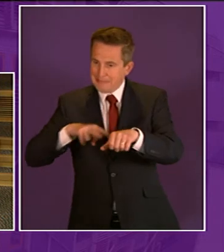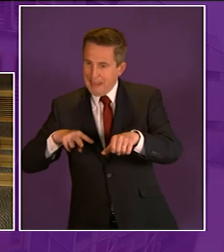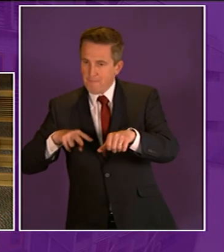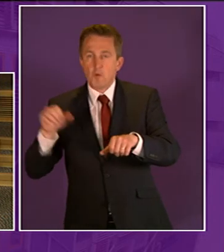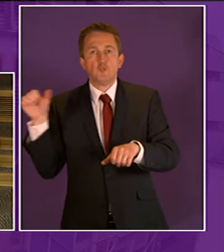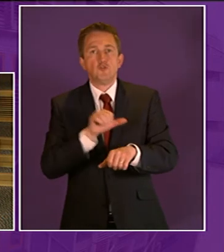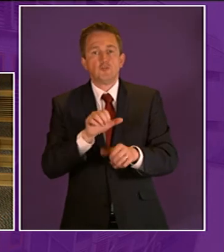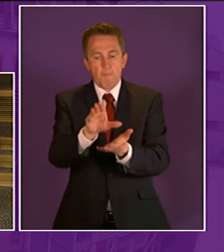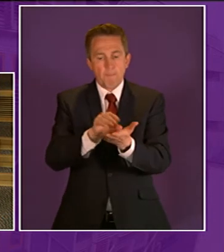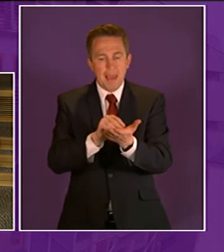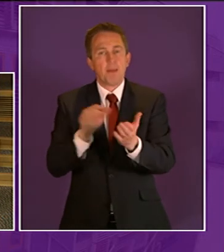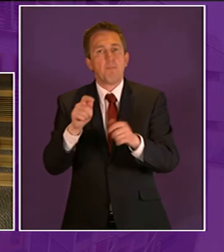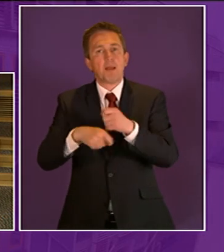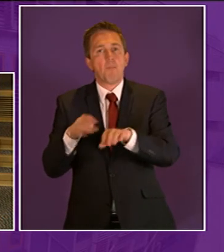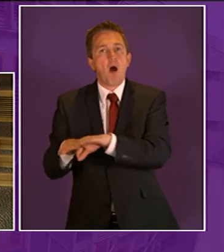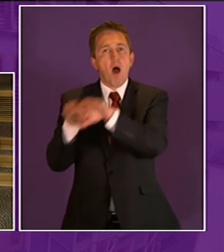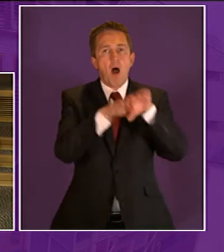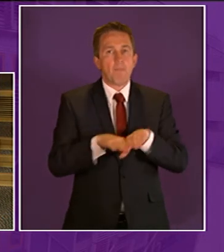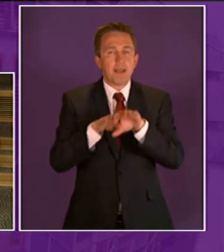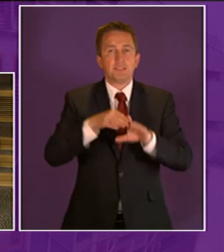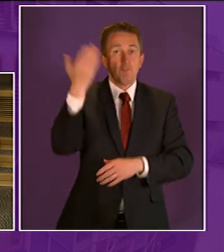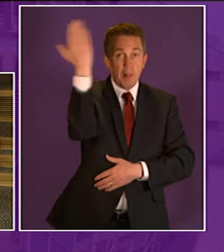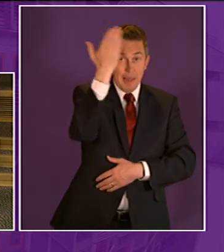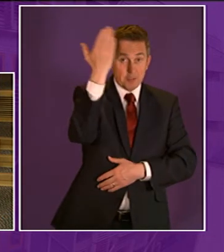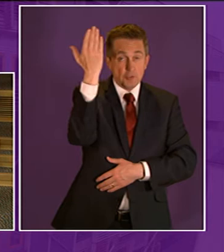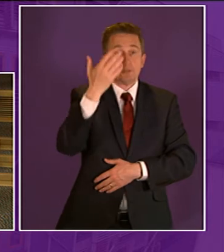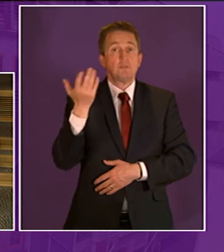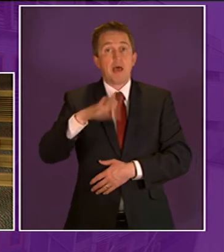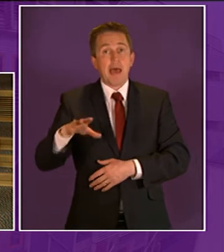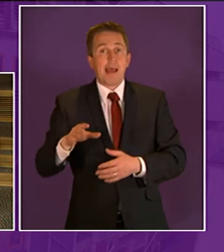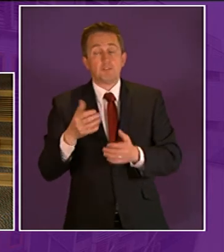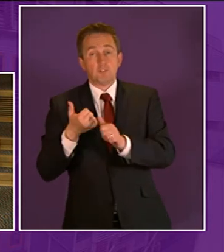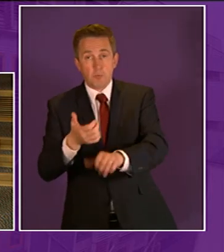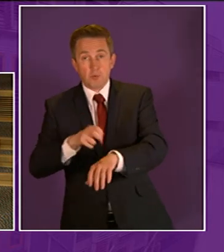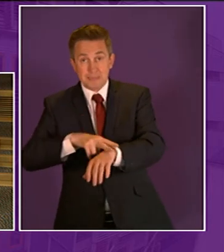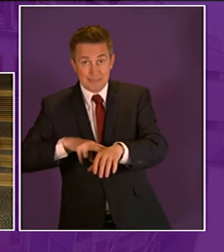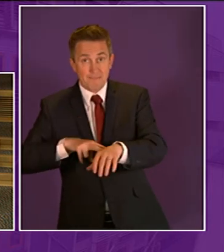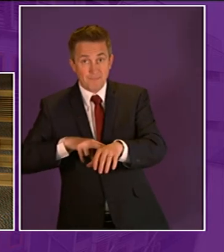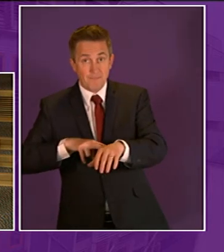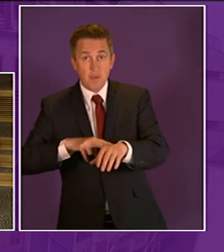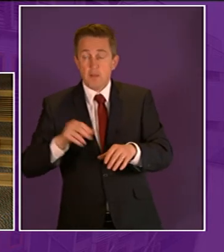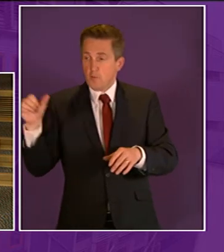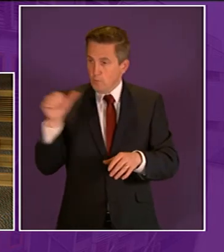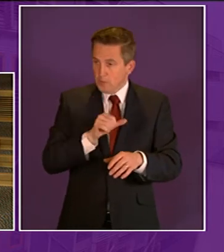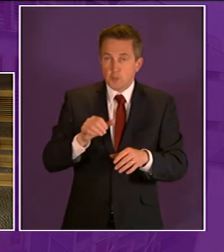terms and conditions for lecturers and support staff was integral to creating a modern, flexible sector.